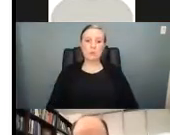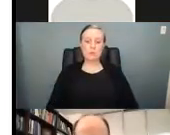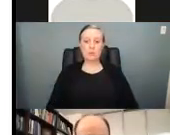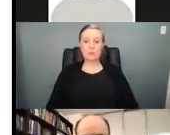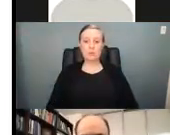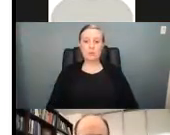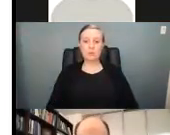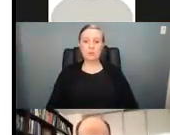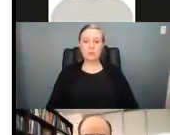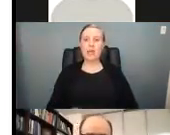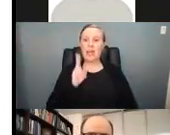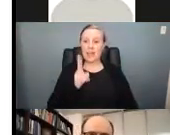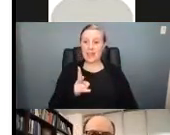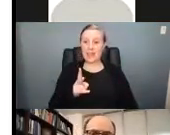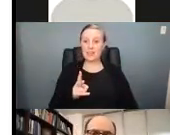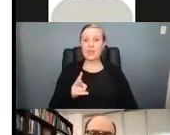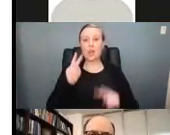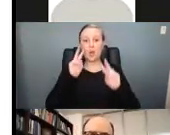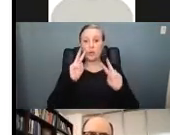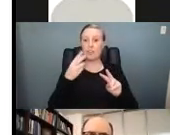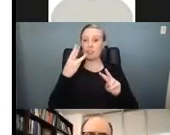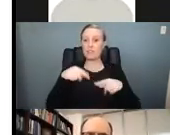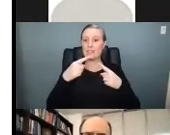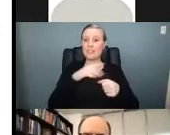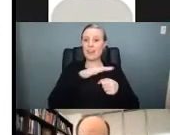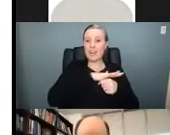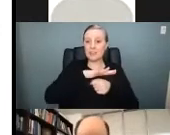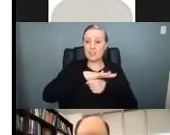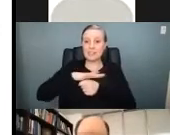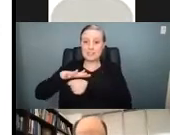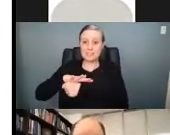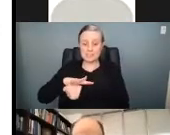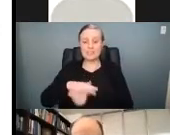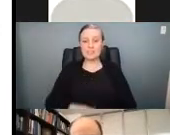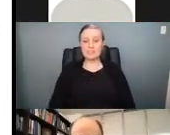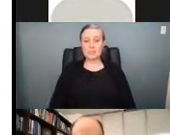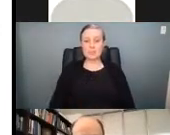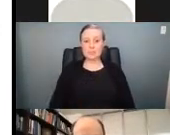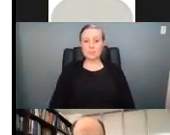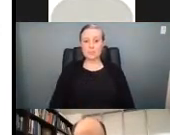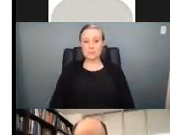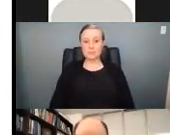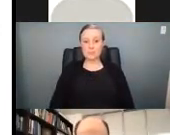different dimensions of digital inclusion, you can see that it illuminates the issues